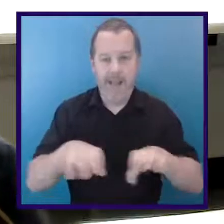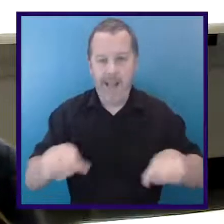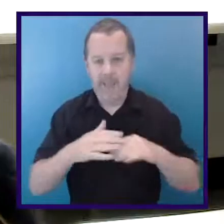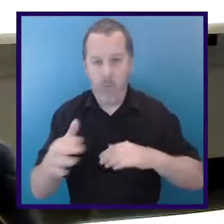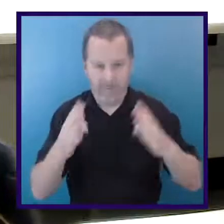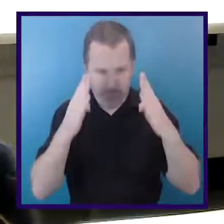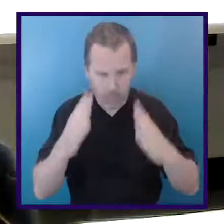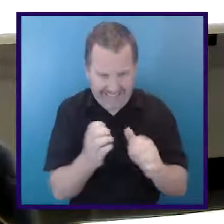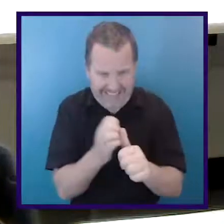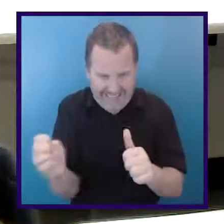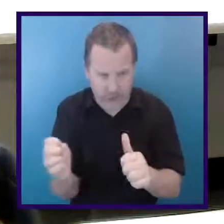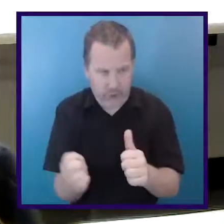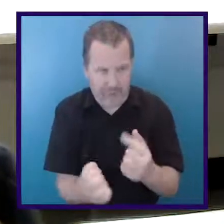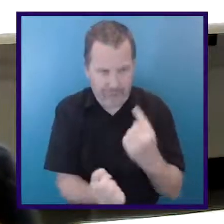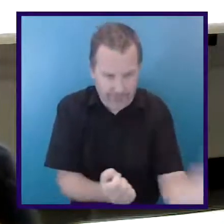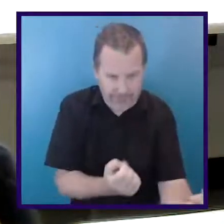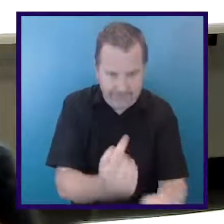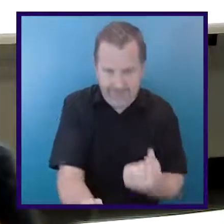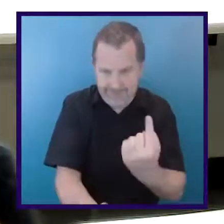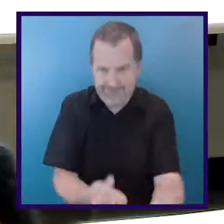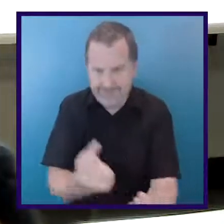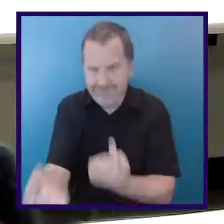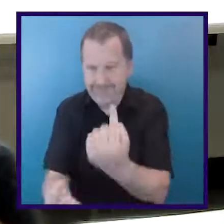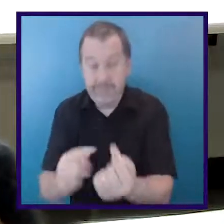more focused on each pupil.